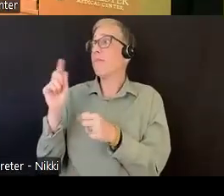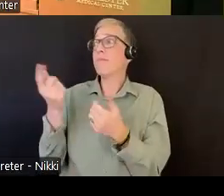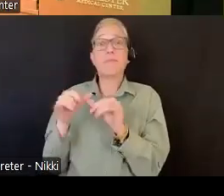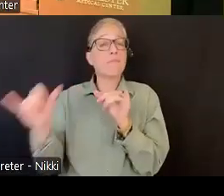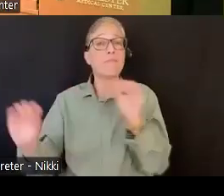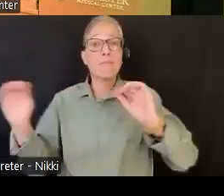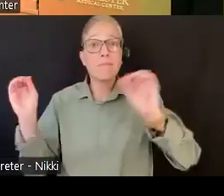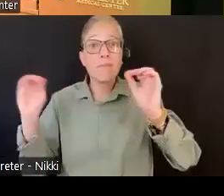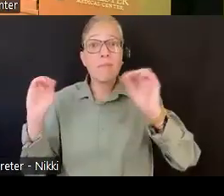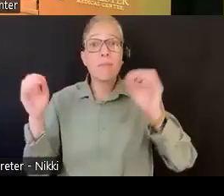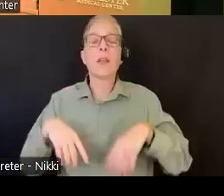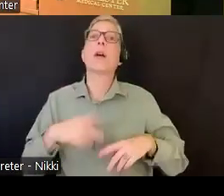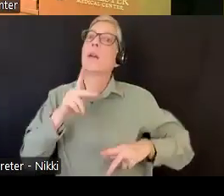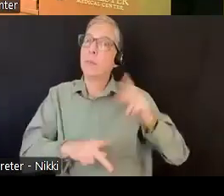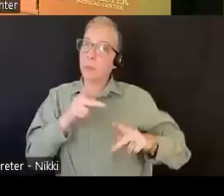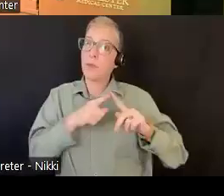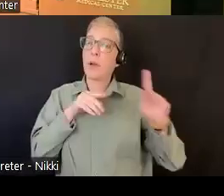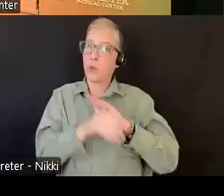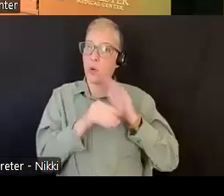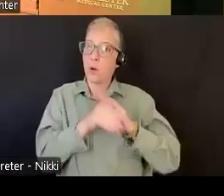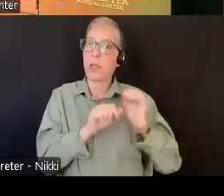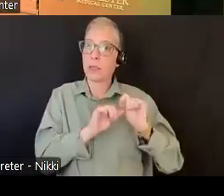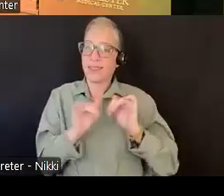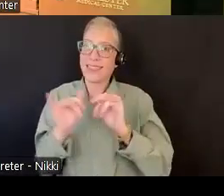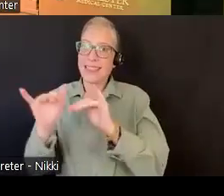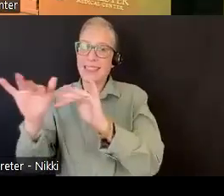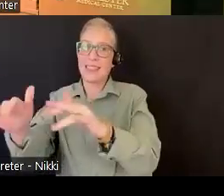taking all the rentals. And so I'm like, how do I make this work? I got to figure out, first of all,